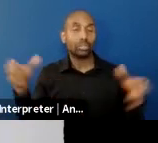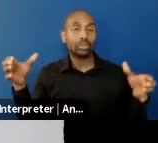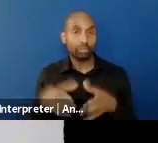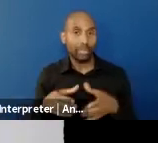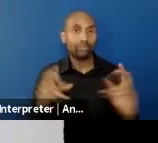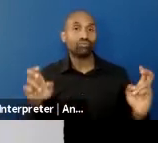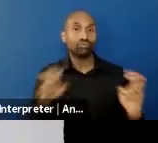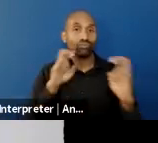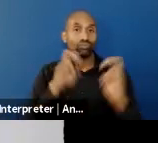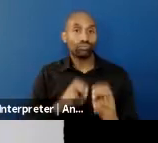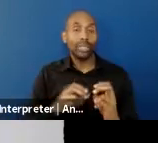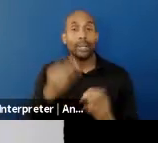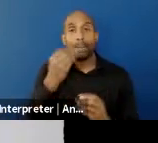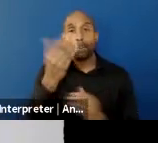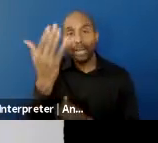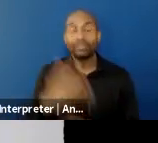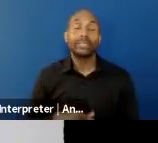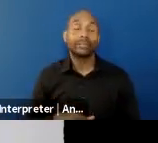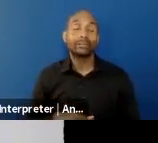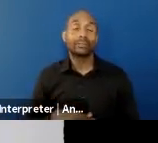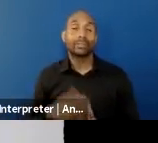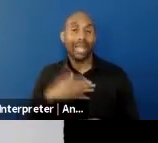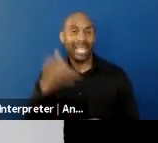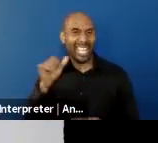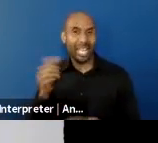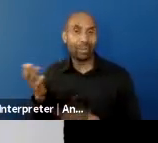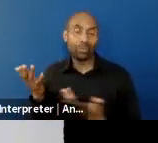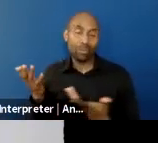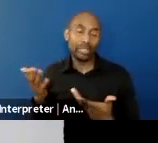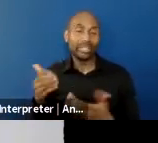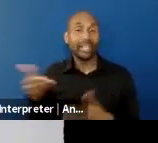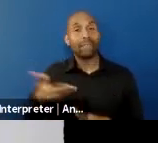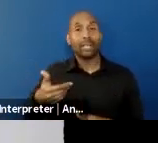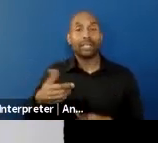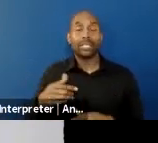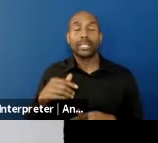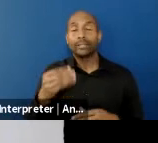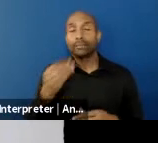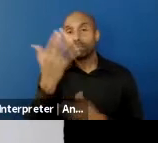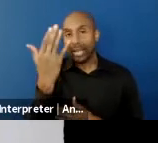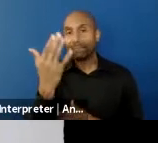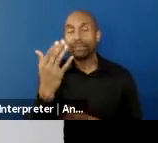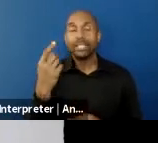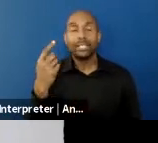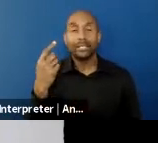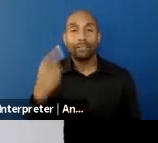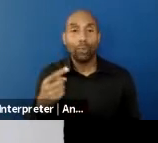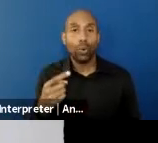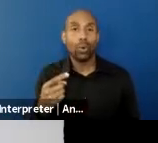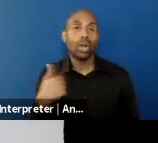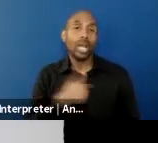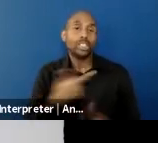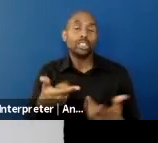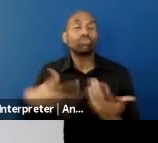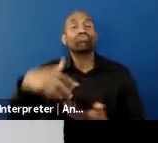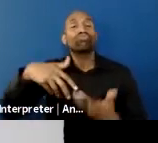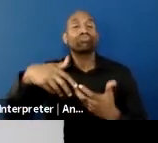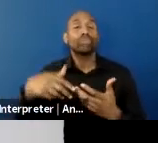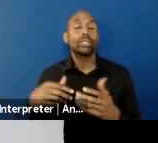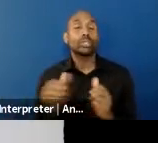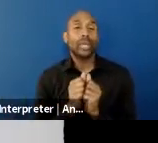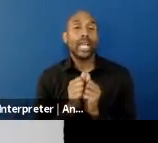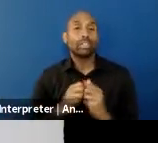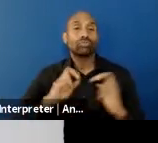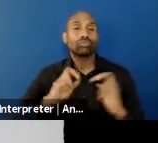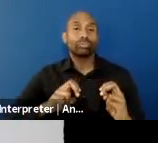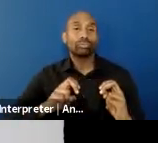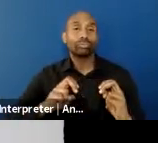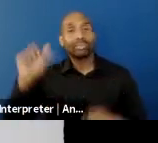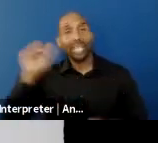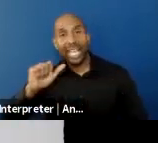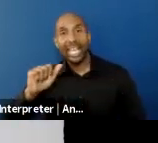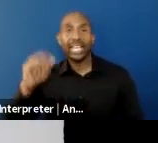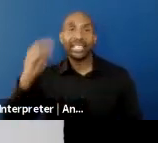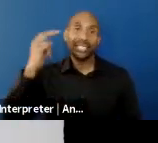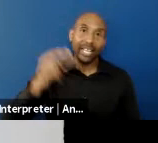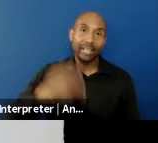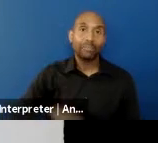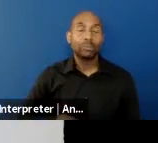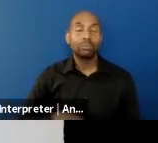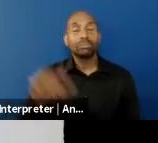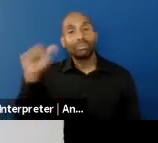She would take me to breakfast to spend time together.